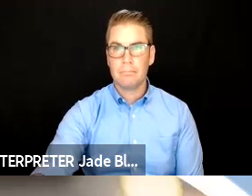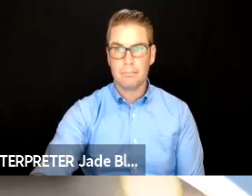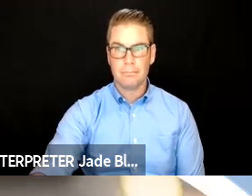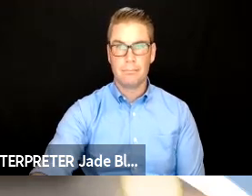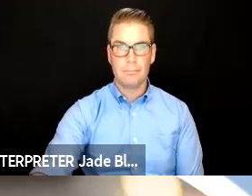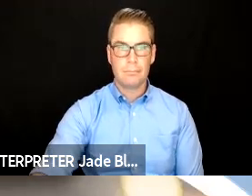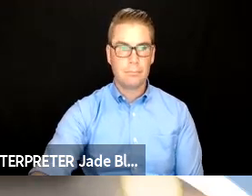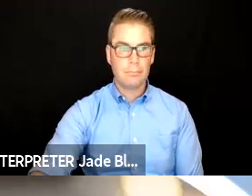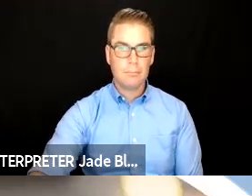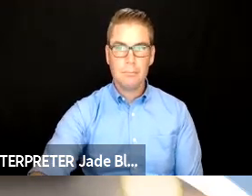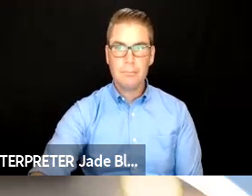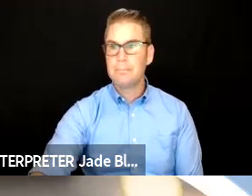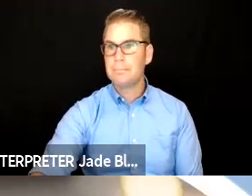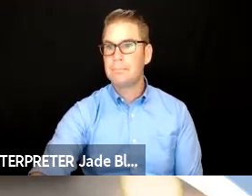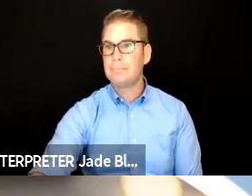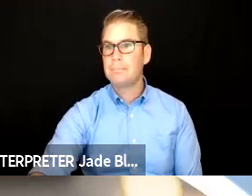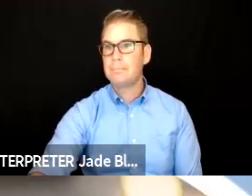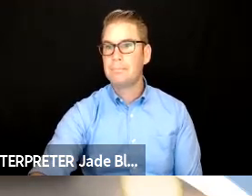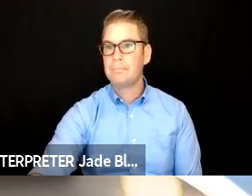Susi Nitzel: Okay, they're coming in and we're recording